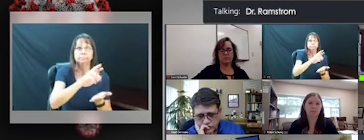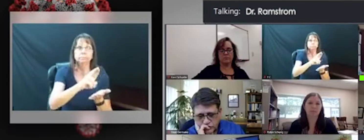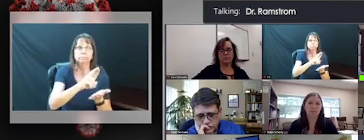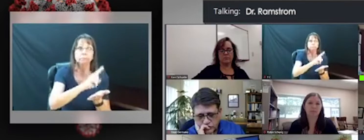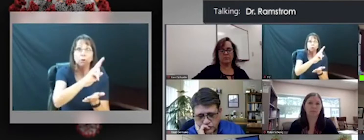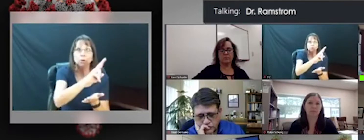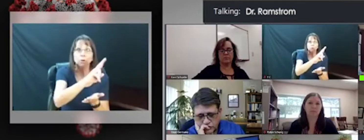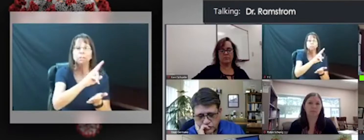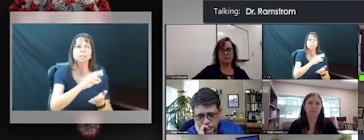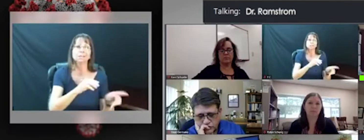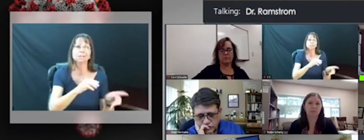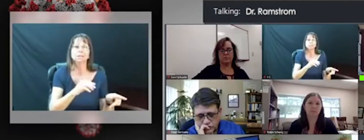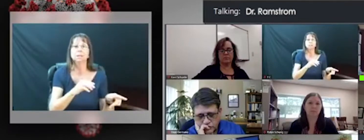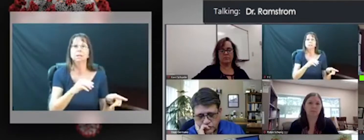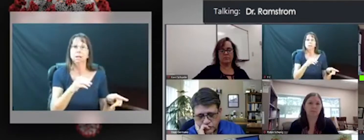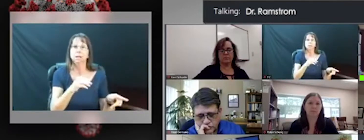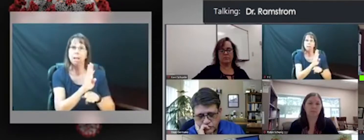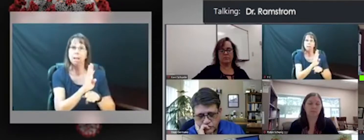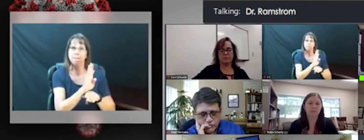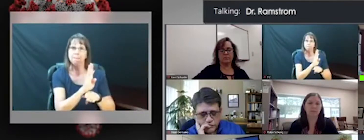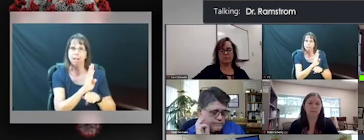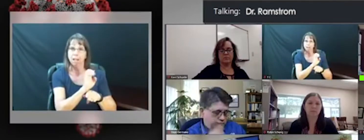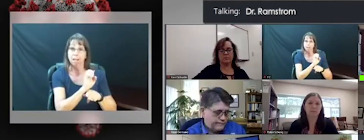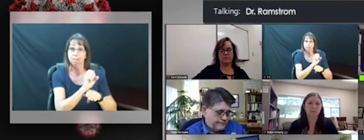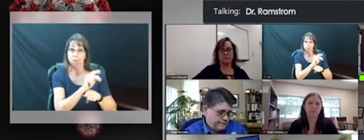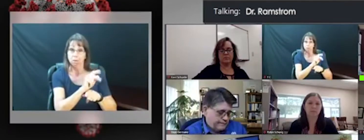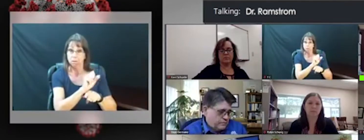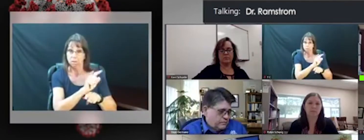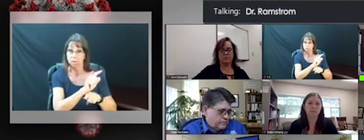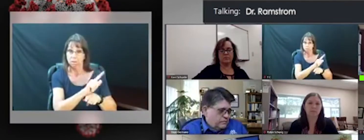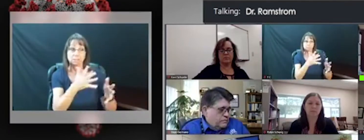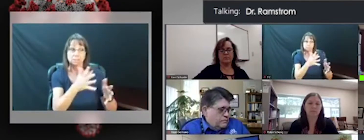to have two people available to do that work for their schools.